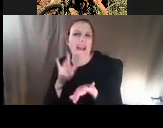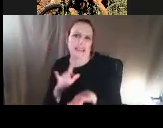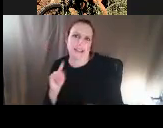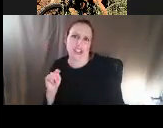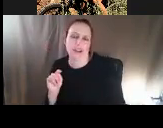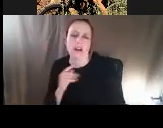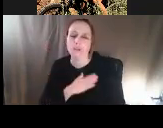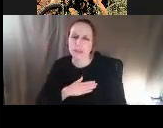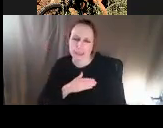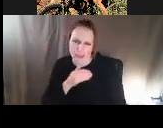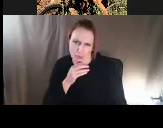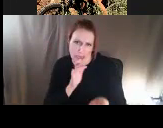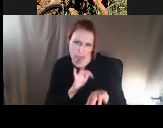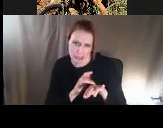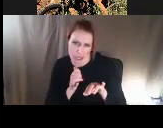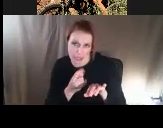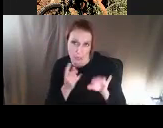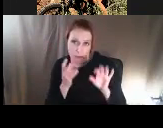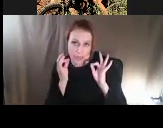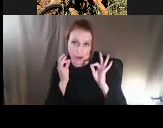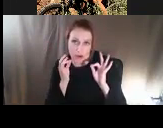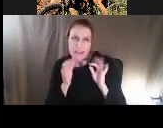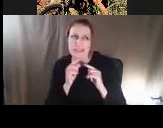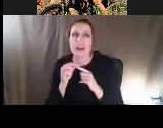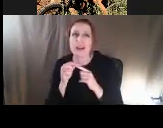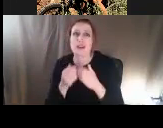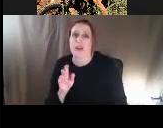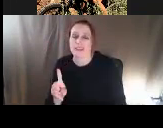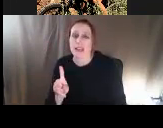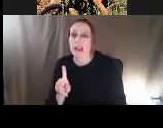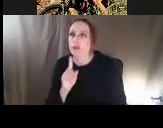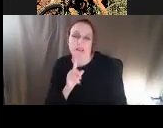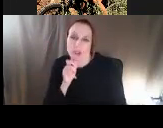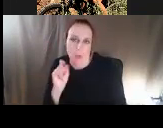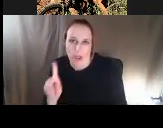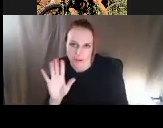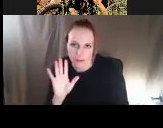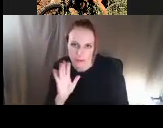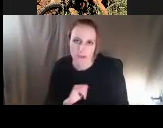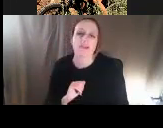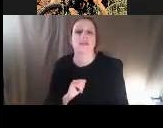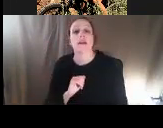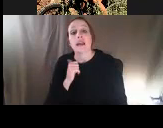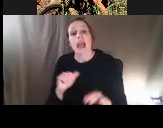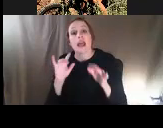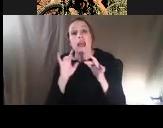asking, by the way. And by the way, don't ask. Any comment with the word inspiring or special.